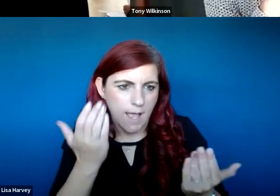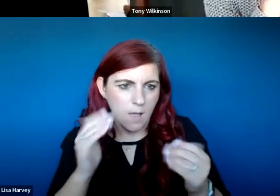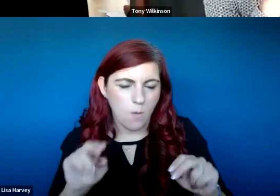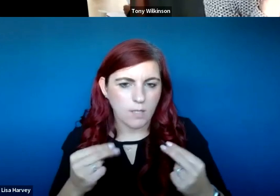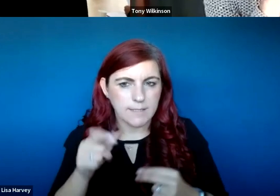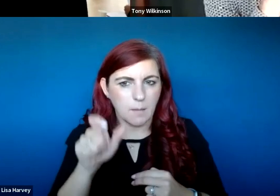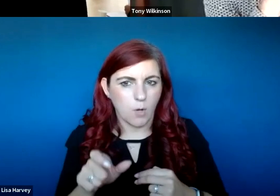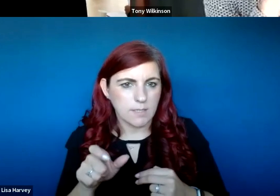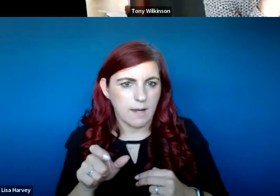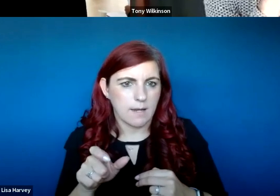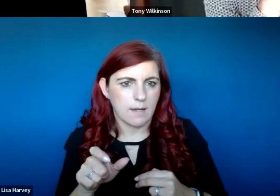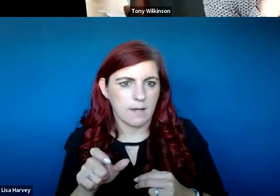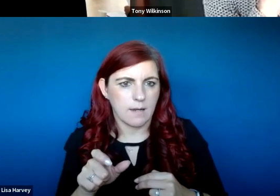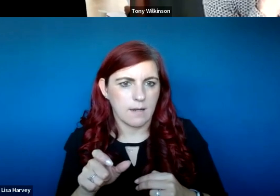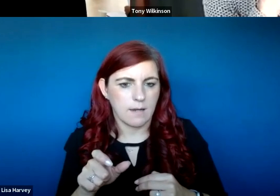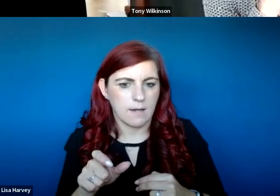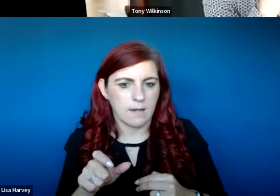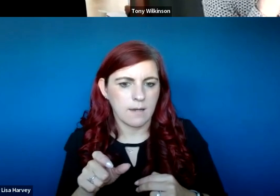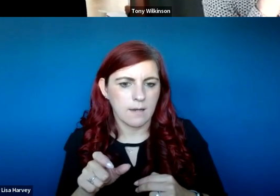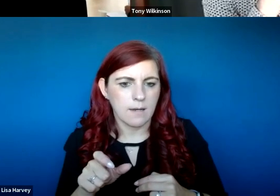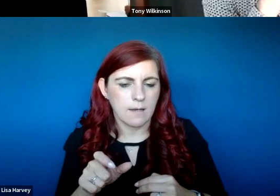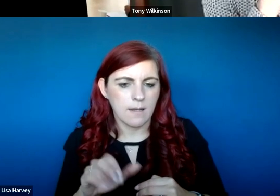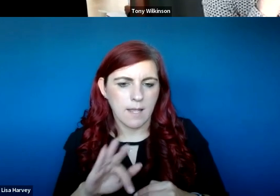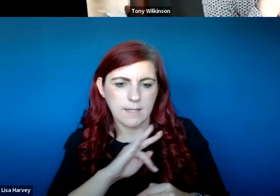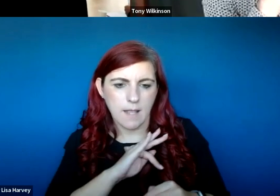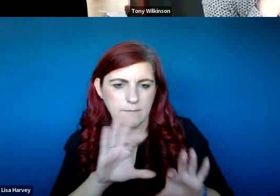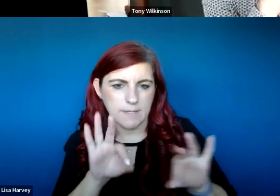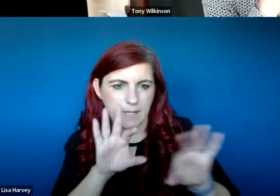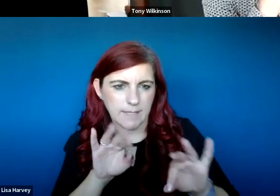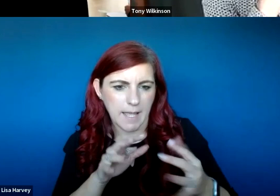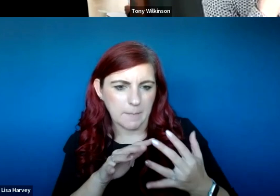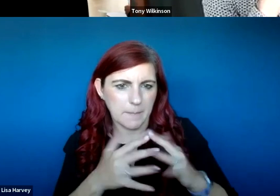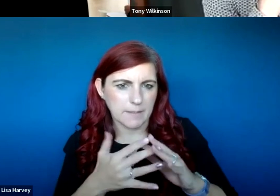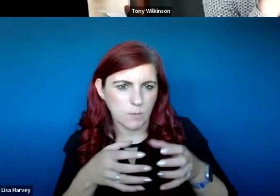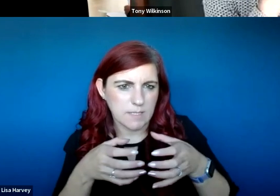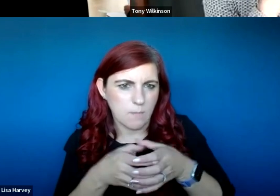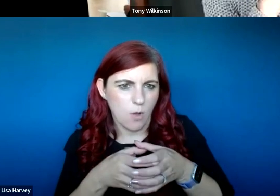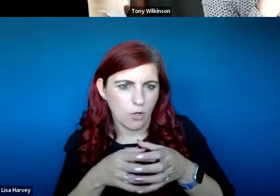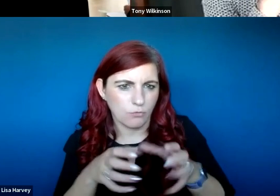self-selecting to mix with a smaller group is being interpreted and I wonder about